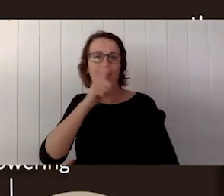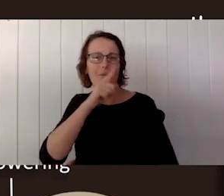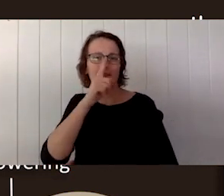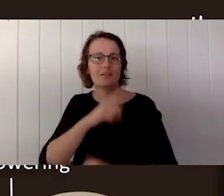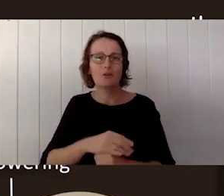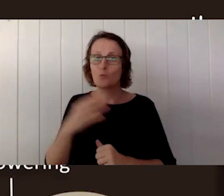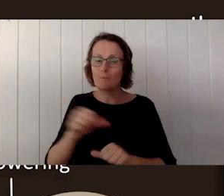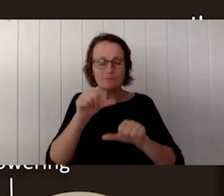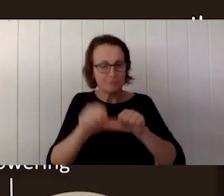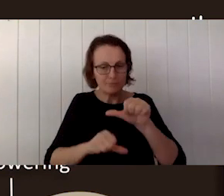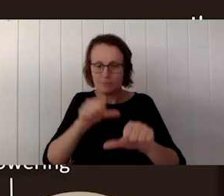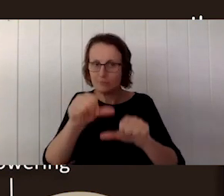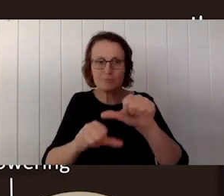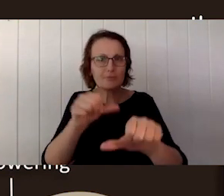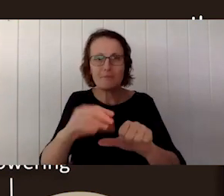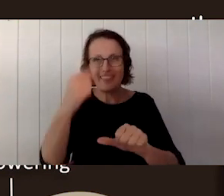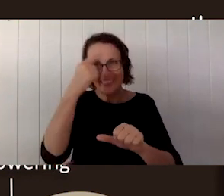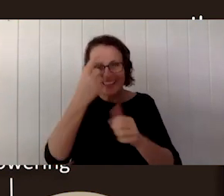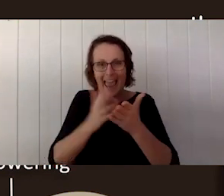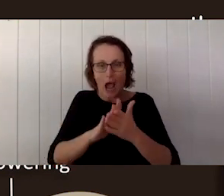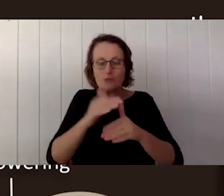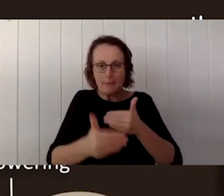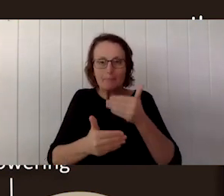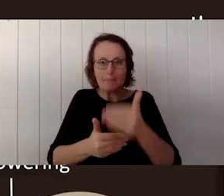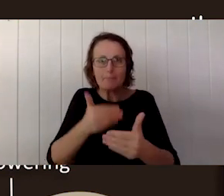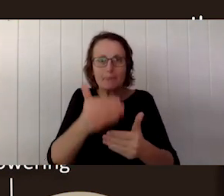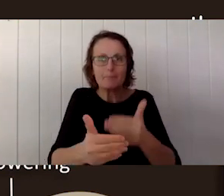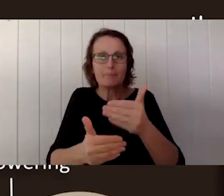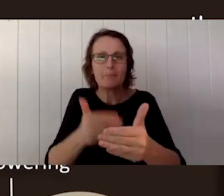it's pragmatic, it's often too hard, and we won't get it done in time.